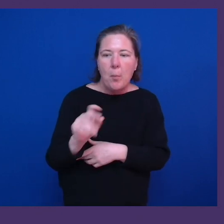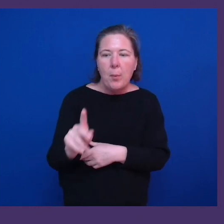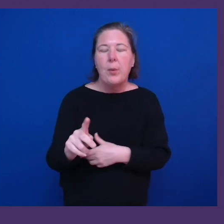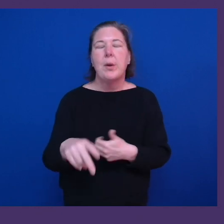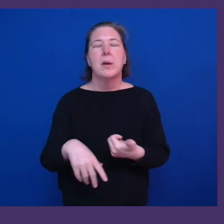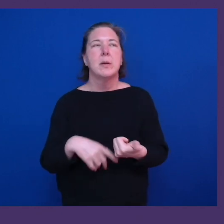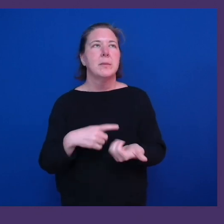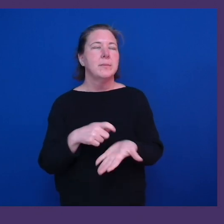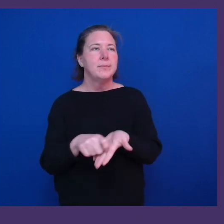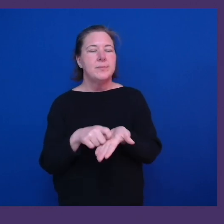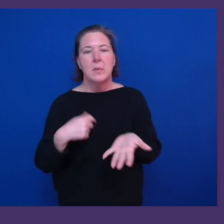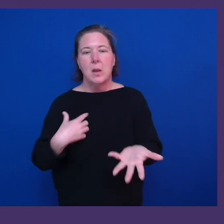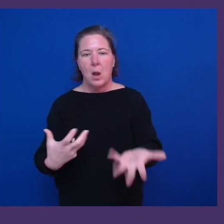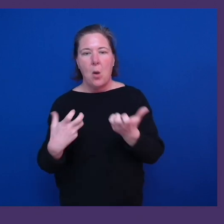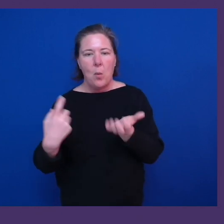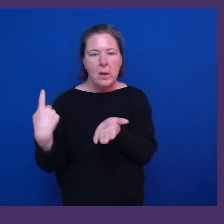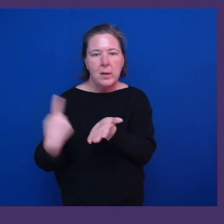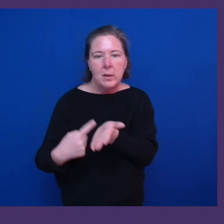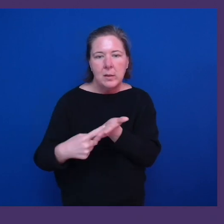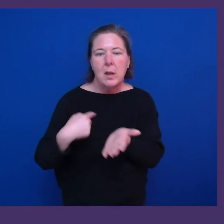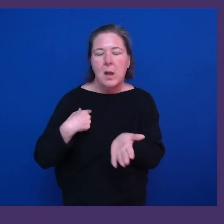that I often run out of time to do.